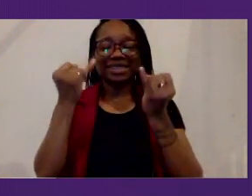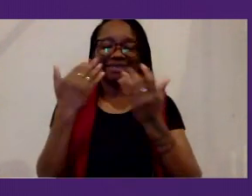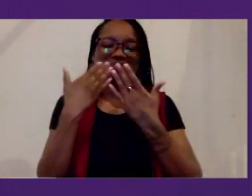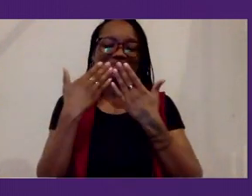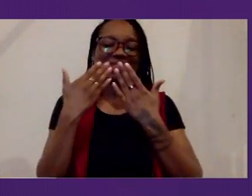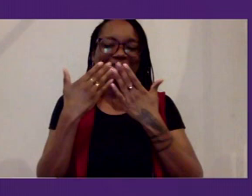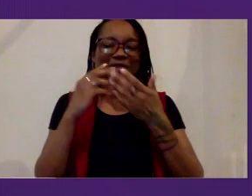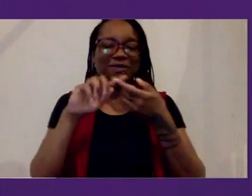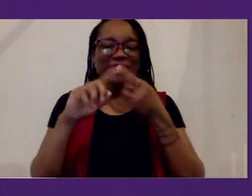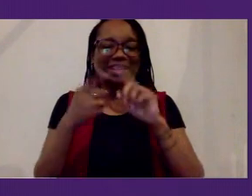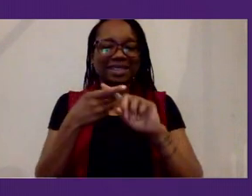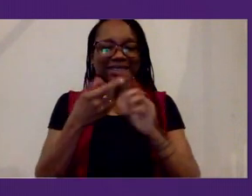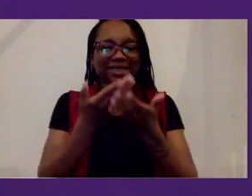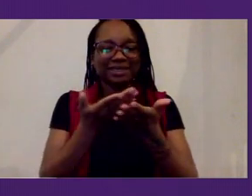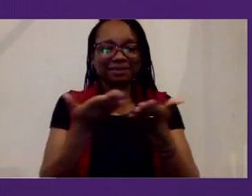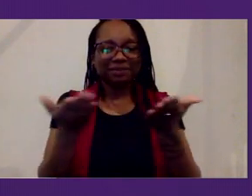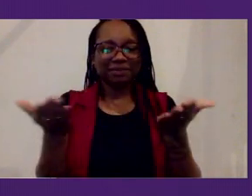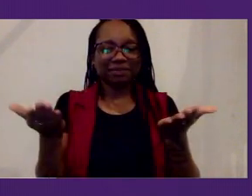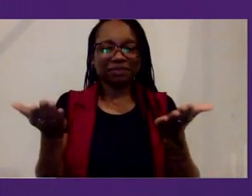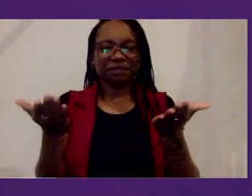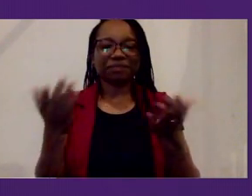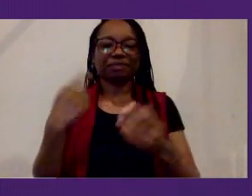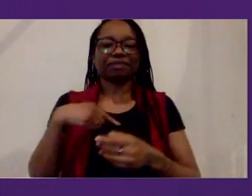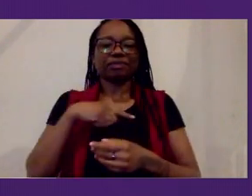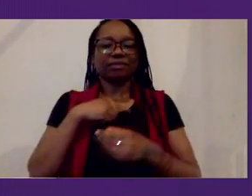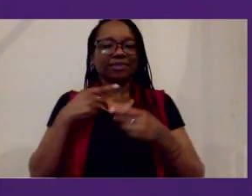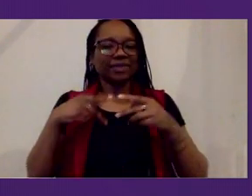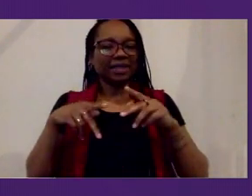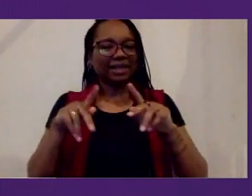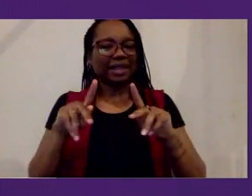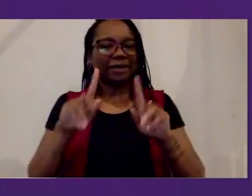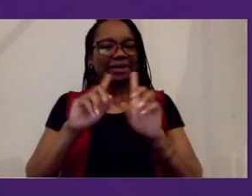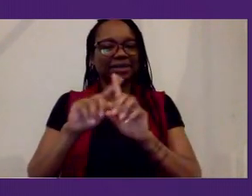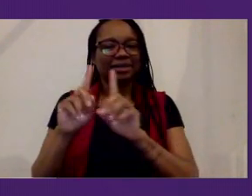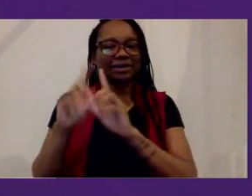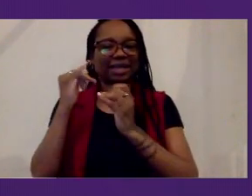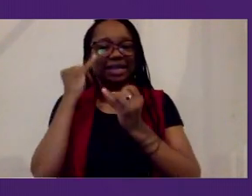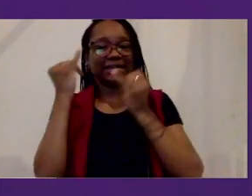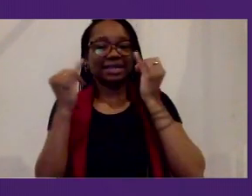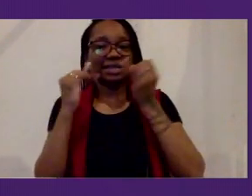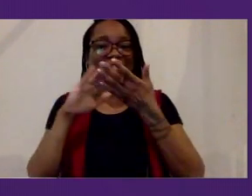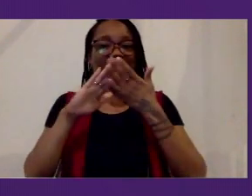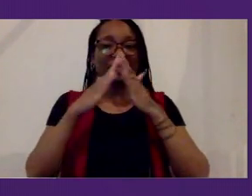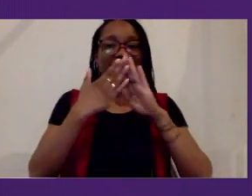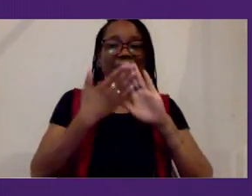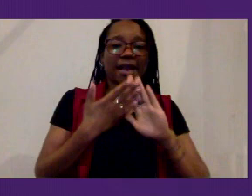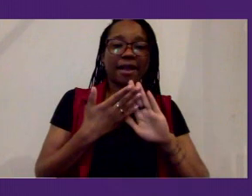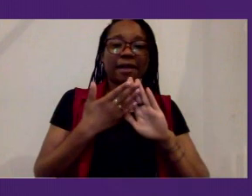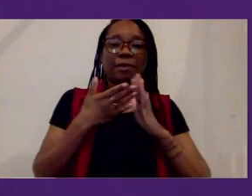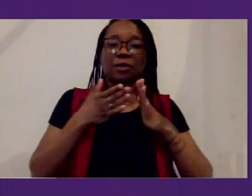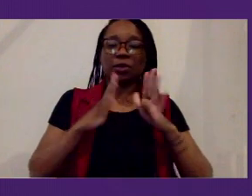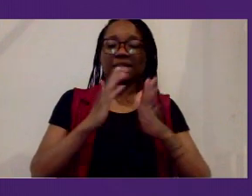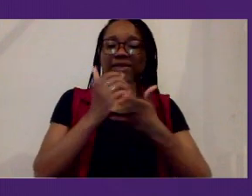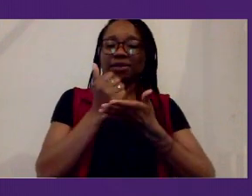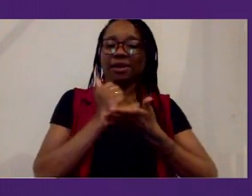We're letting these PZ ideas become wings to help our students' dispositional thinking take flight.